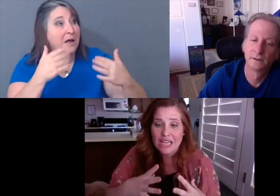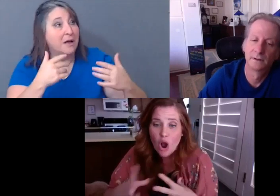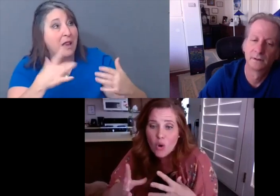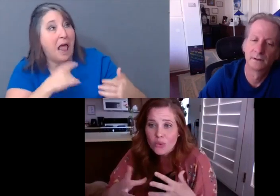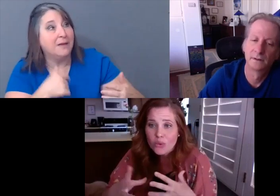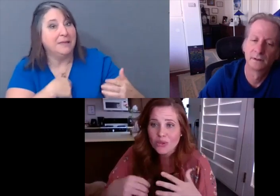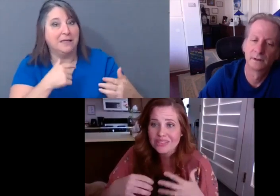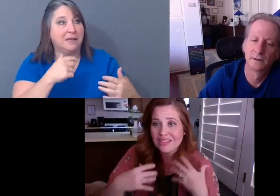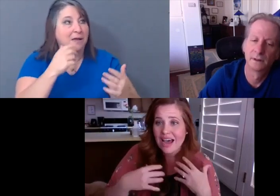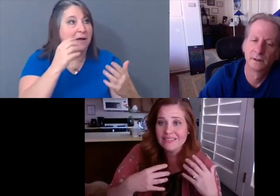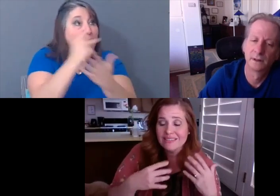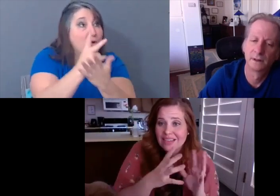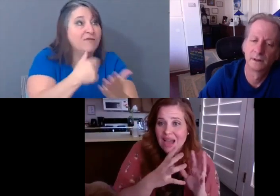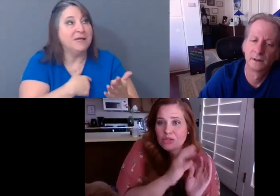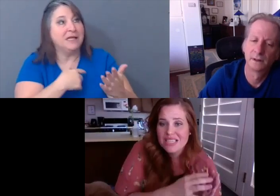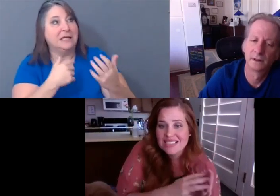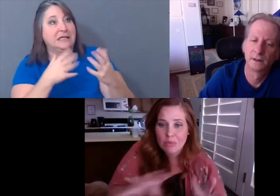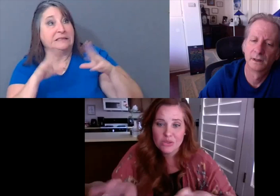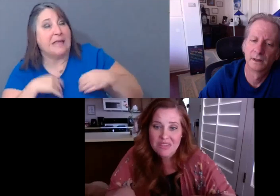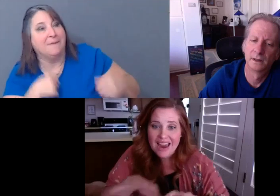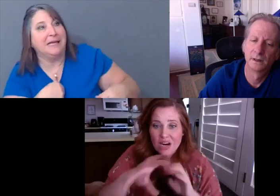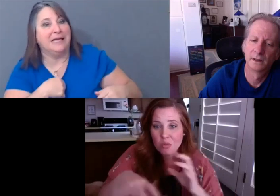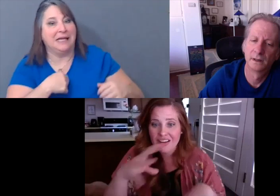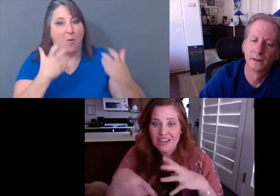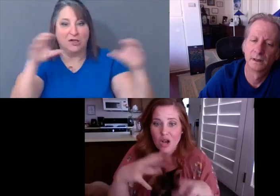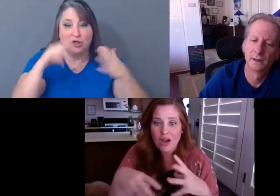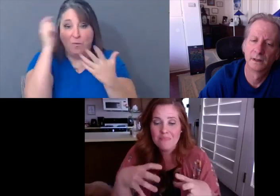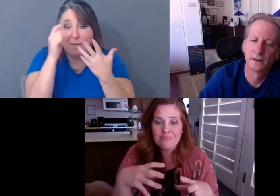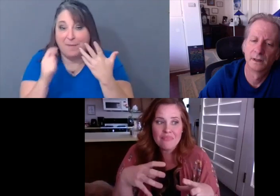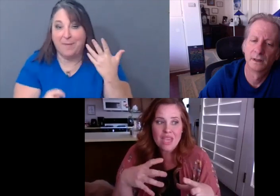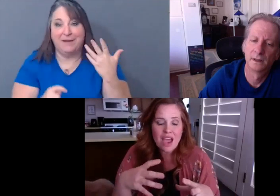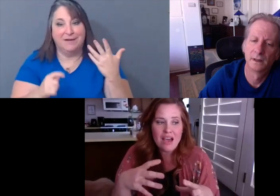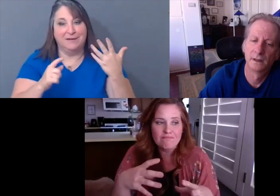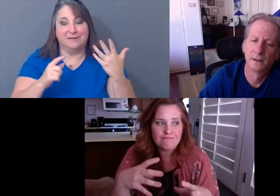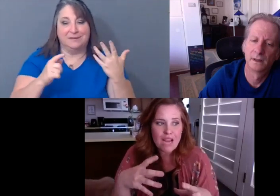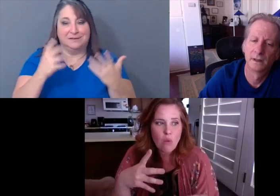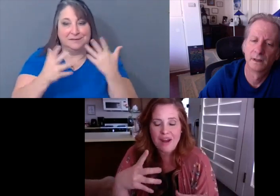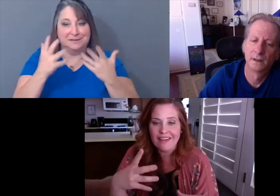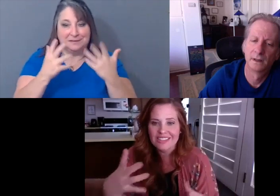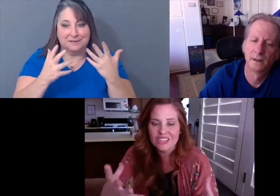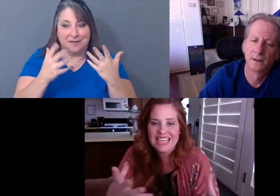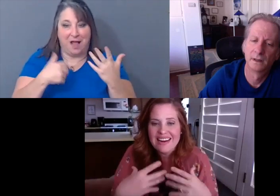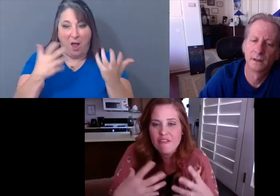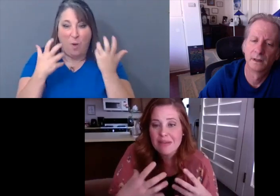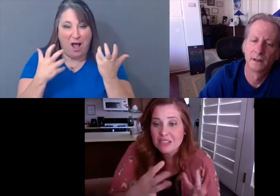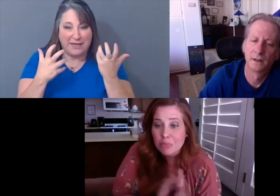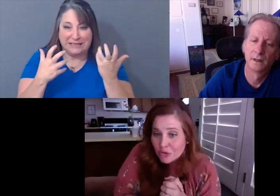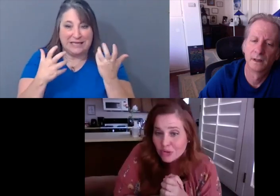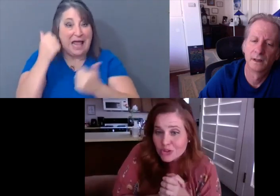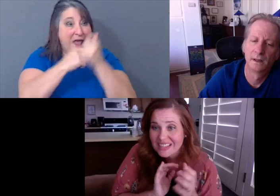like, oh, I want to do this. I want to do that. I don't want to, you know, I wanna just get everybody's approval.